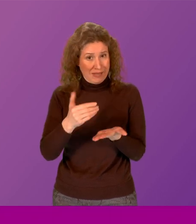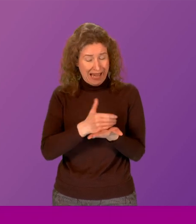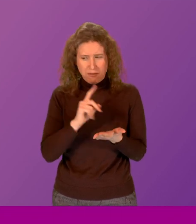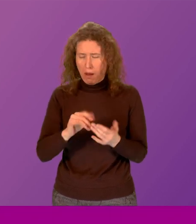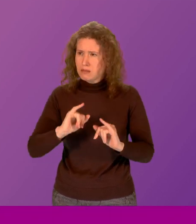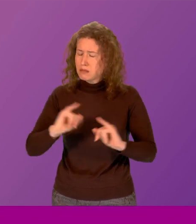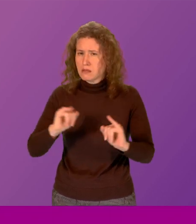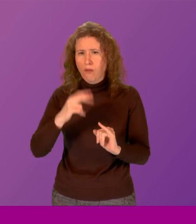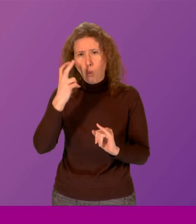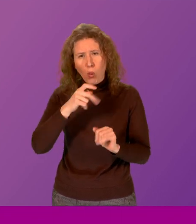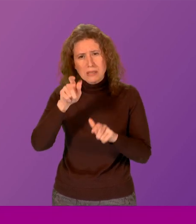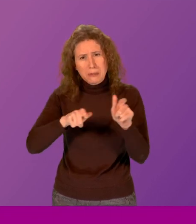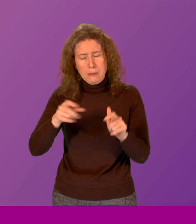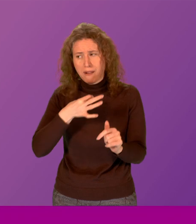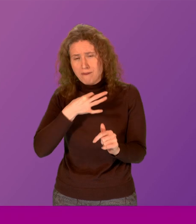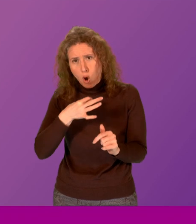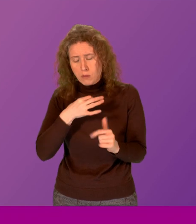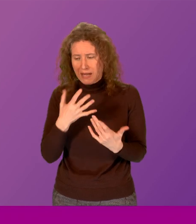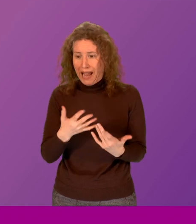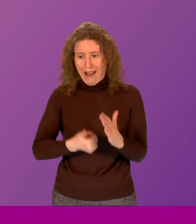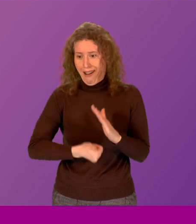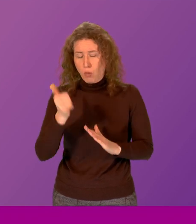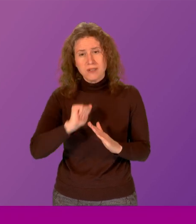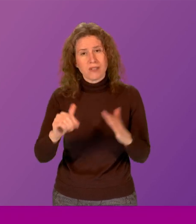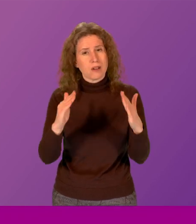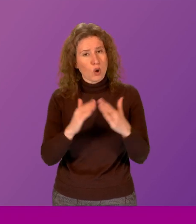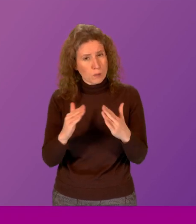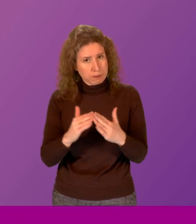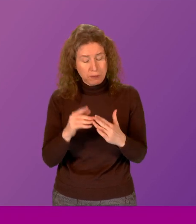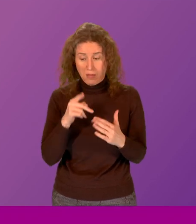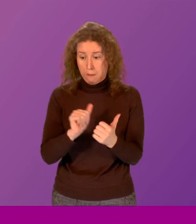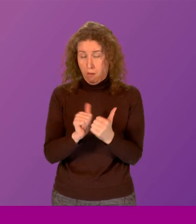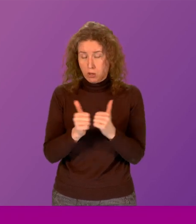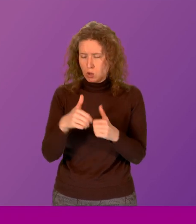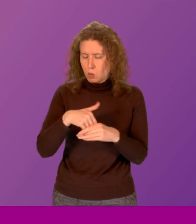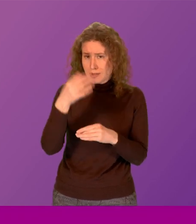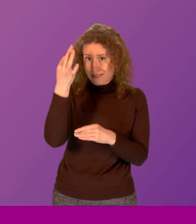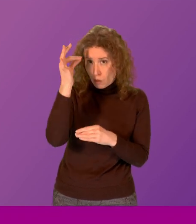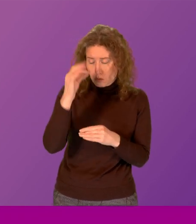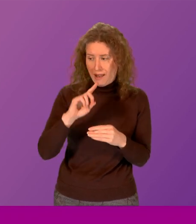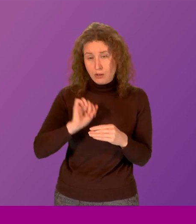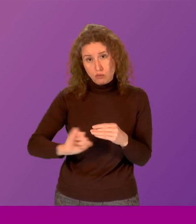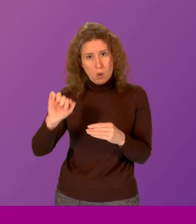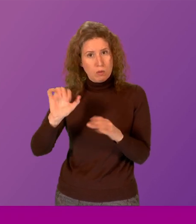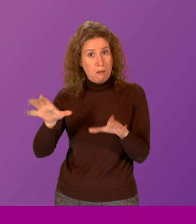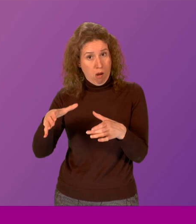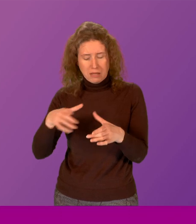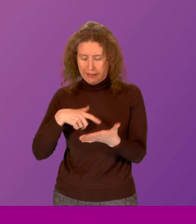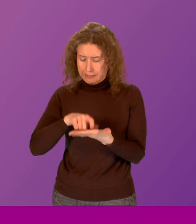vulnerable people who now face being kicked out of their homes. The partnership, which includes councillors in the First Minister’s party, has written to the Scottish Government